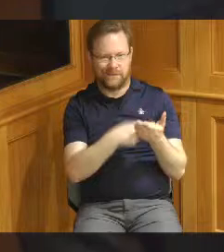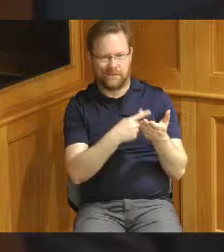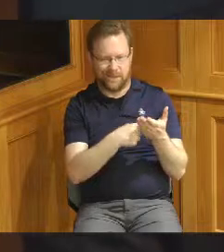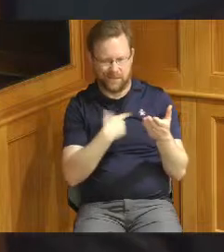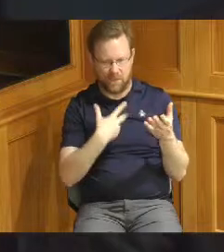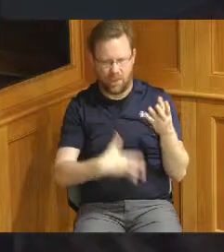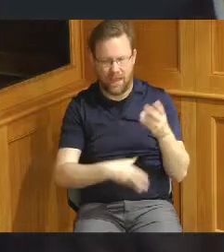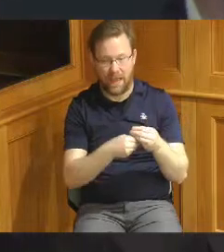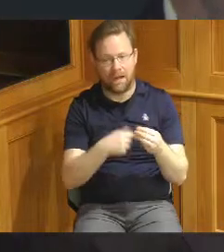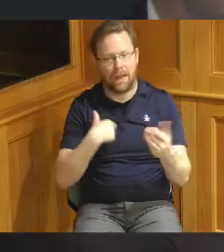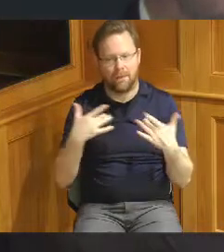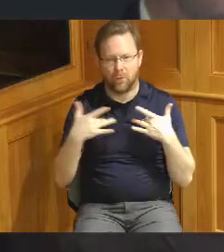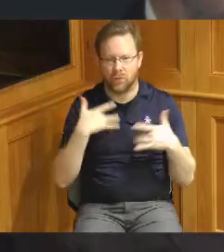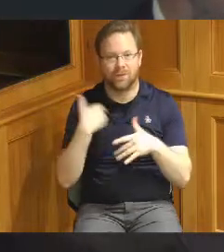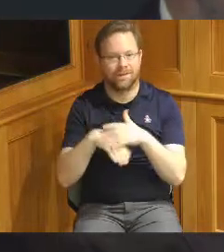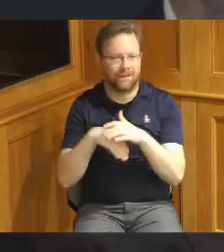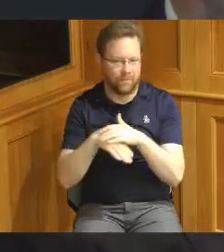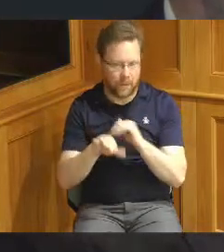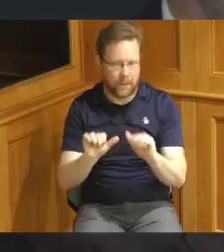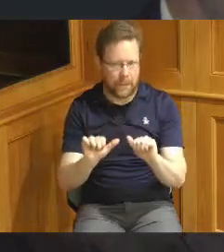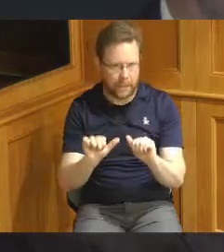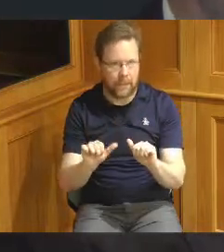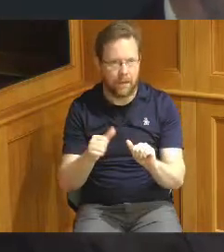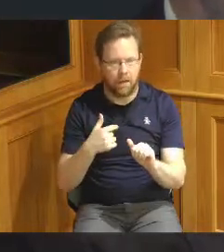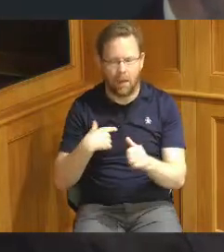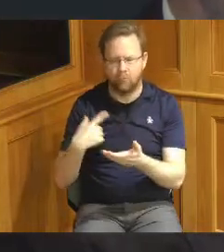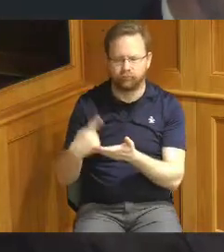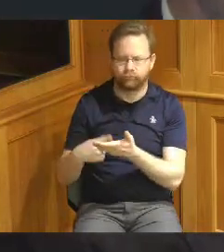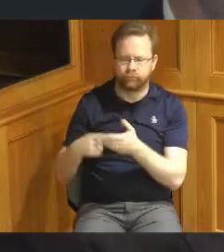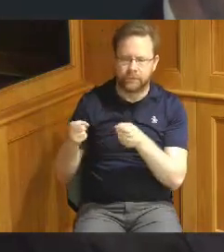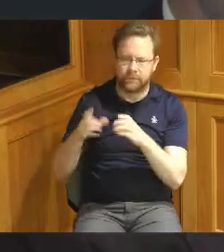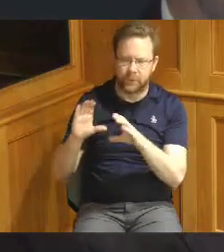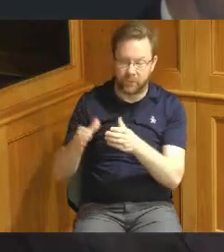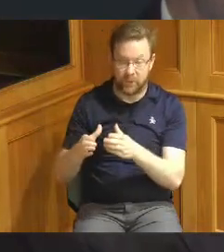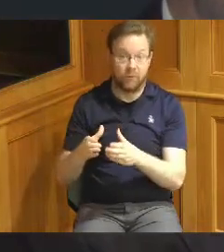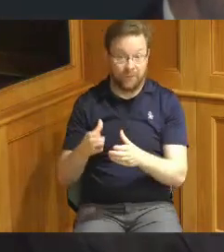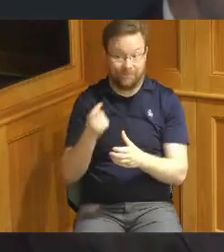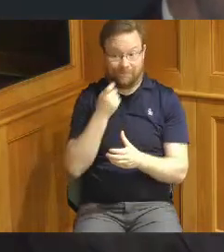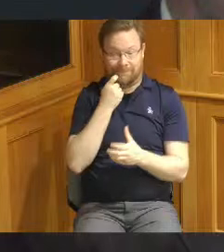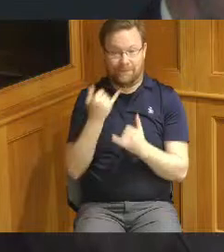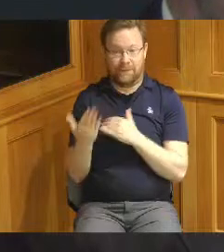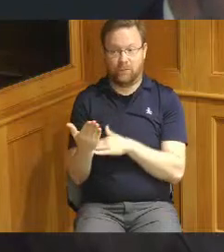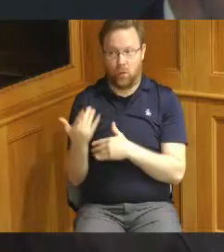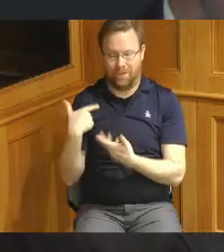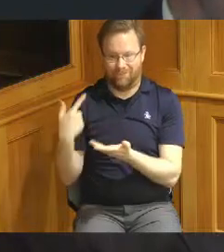so if there are questions I'm sure Mr Maly would be happy to uh entertain those at the appropriate